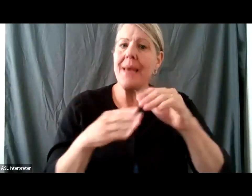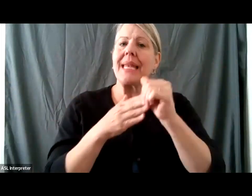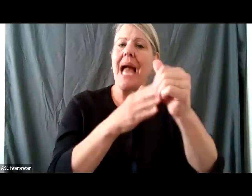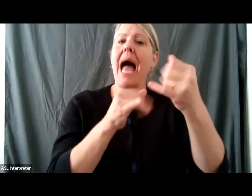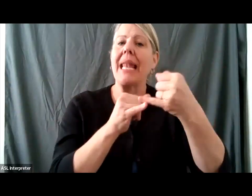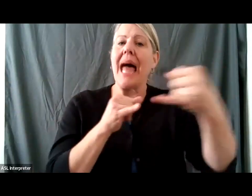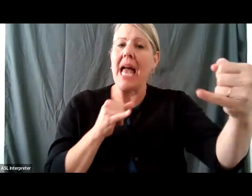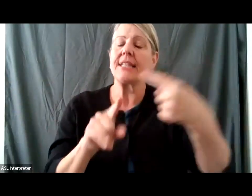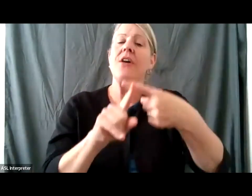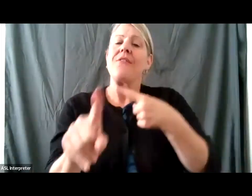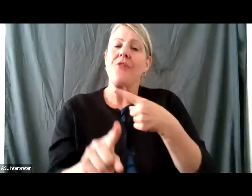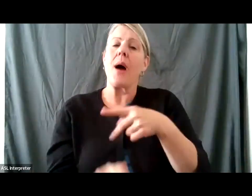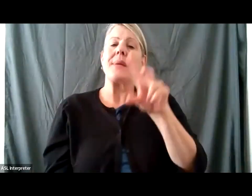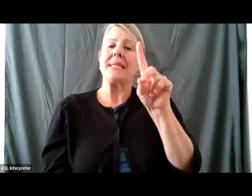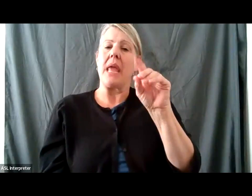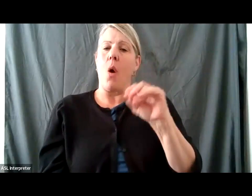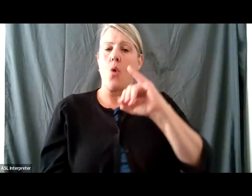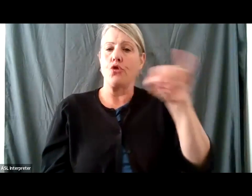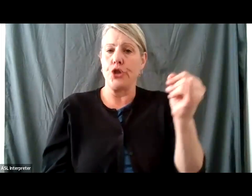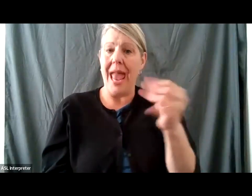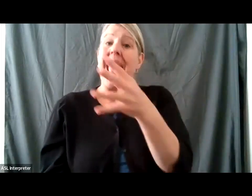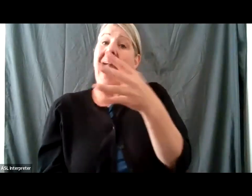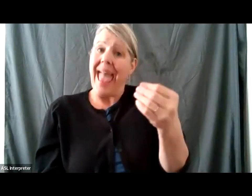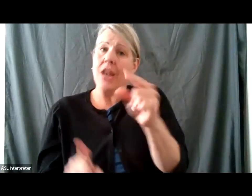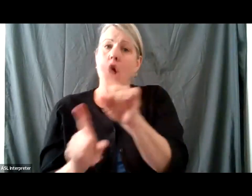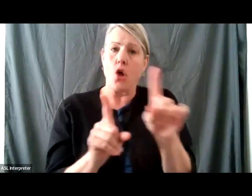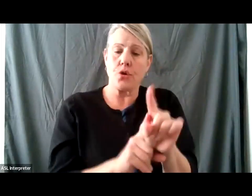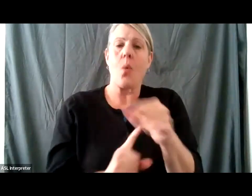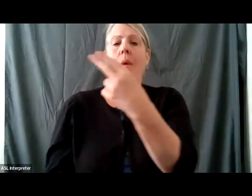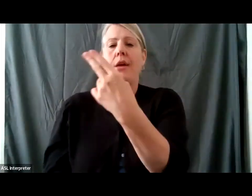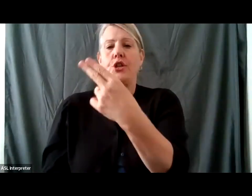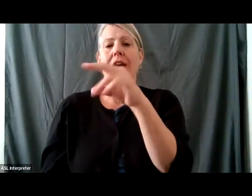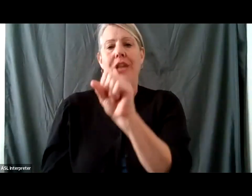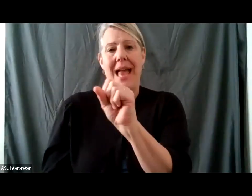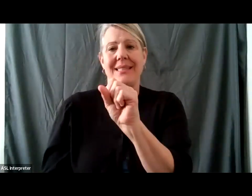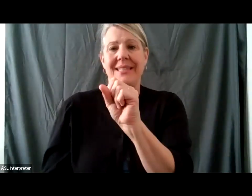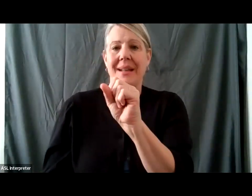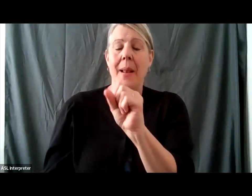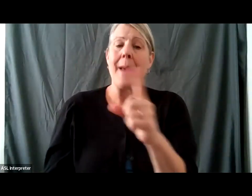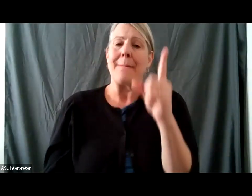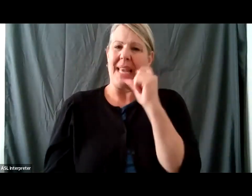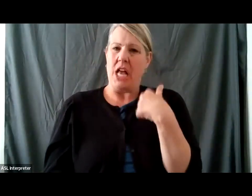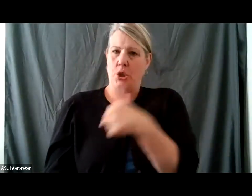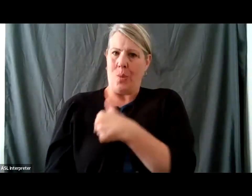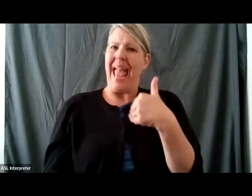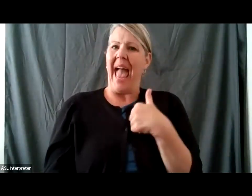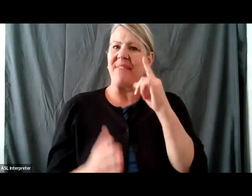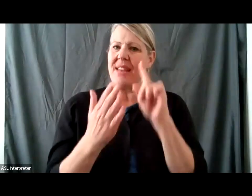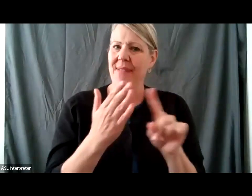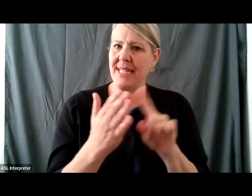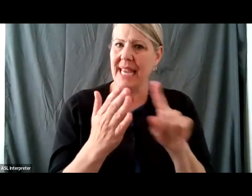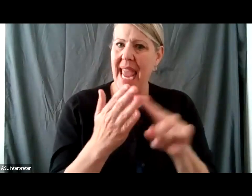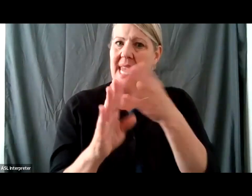and HHS as we have investigated and made findings in Olmstead investigations.